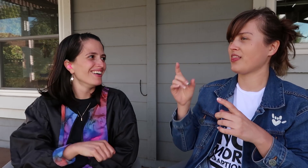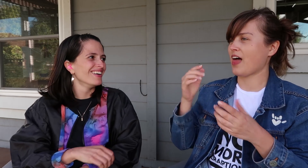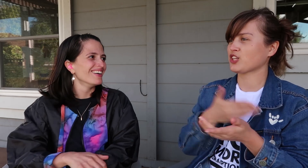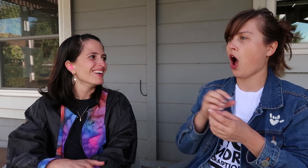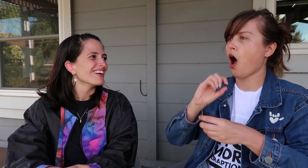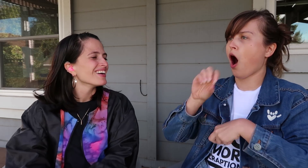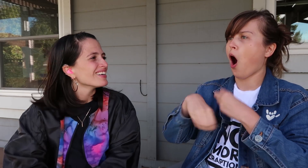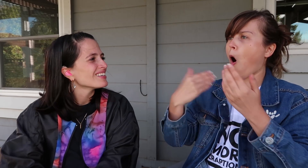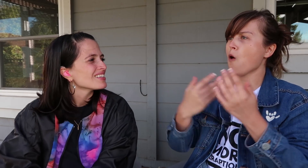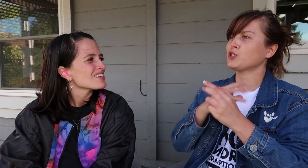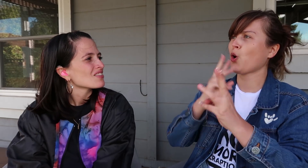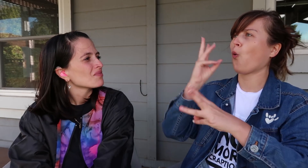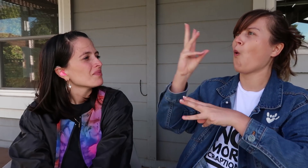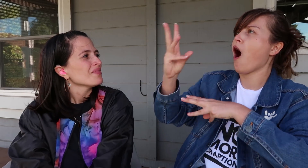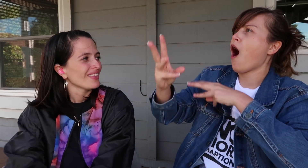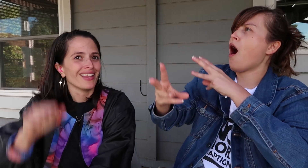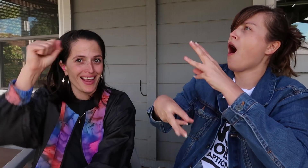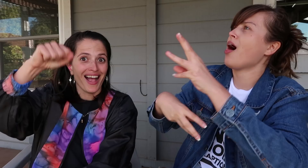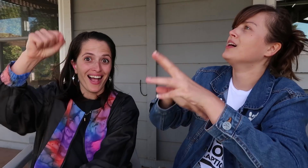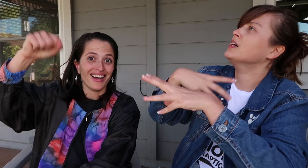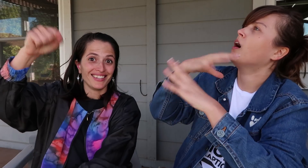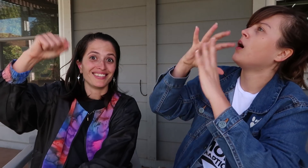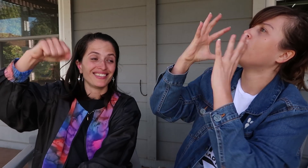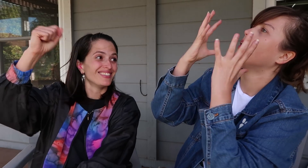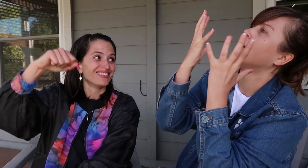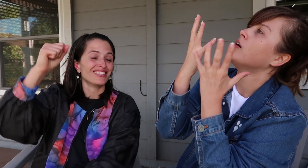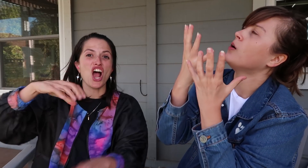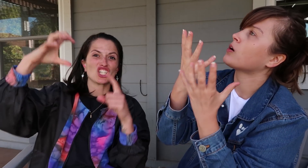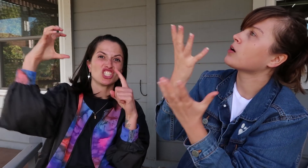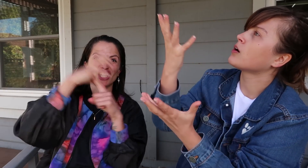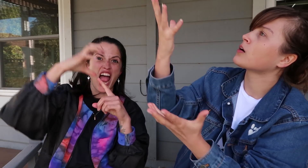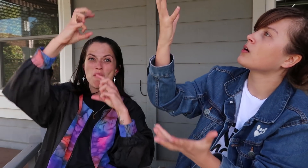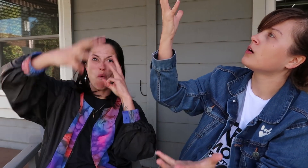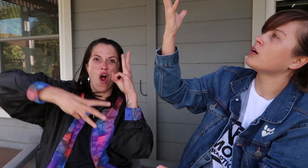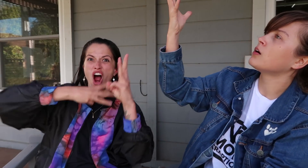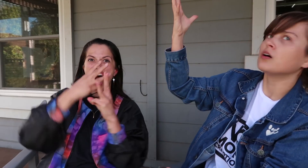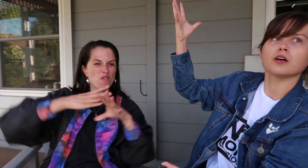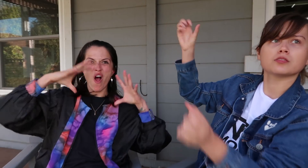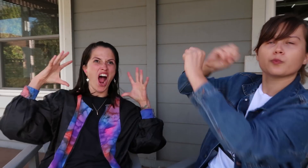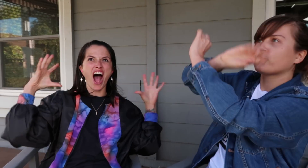The song "A Whole New World" applies here. A champ world!